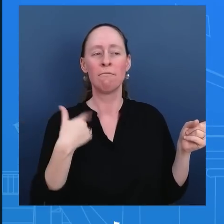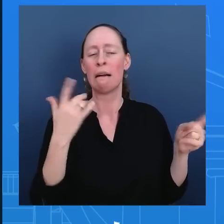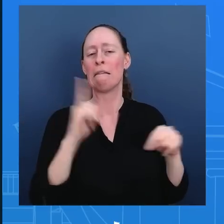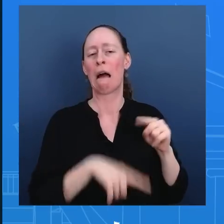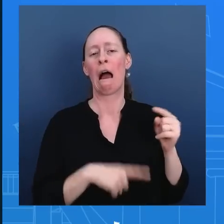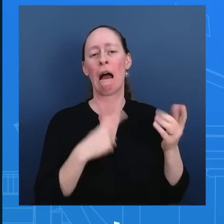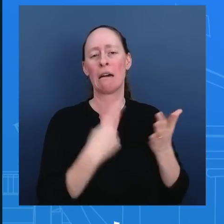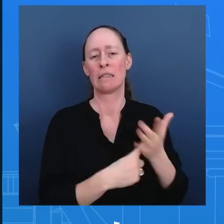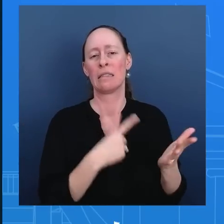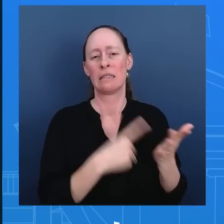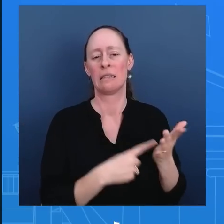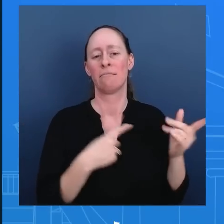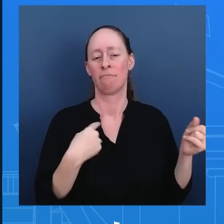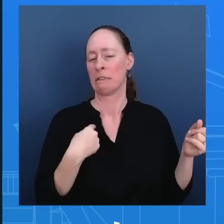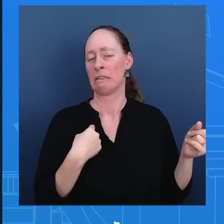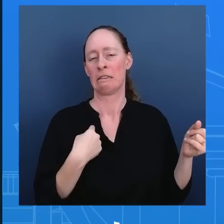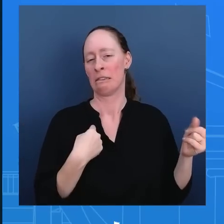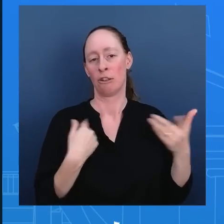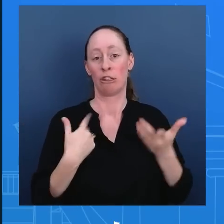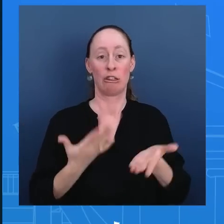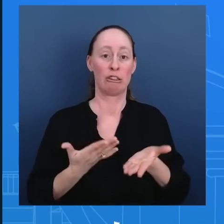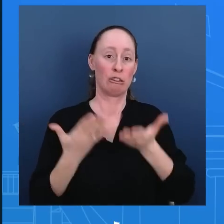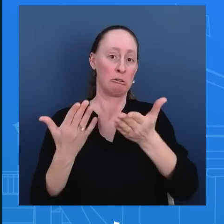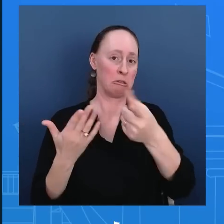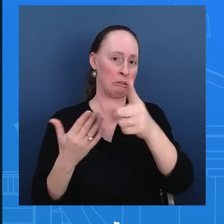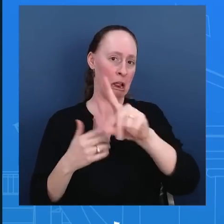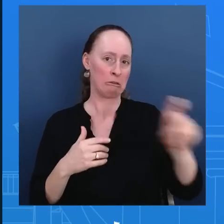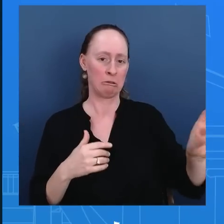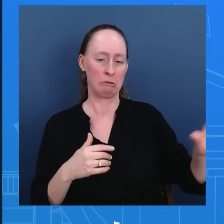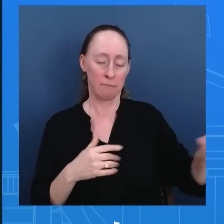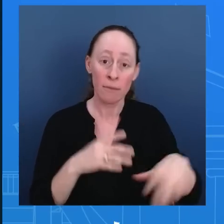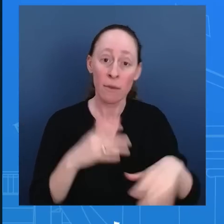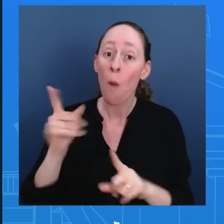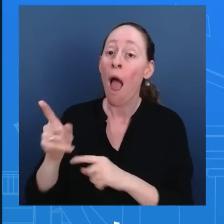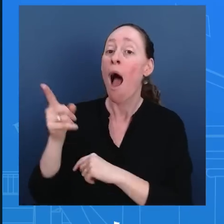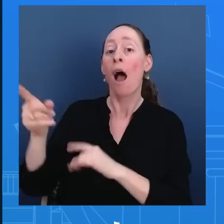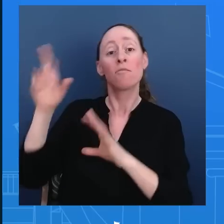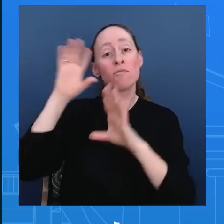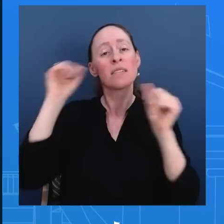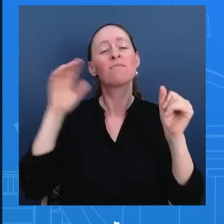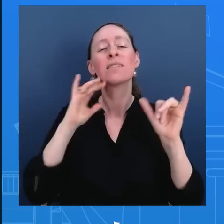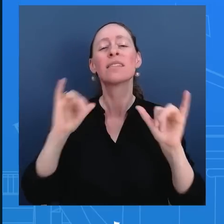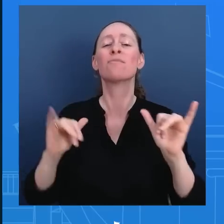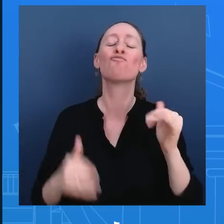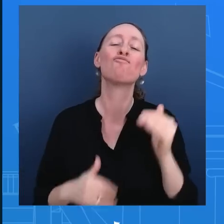The president is going to continue to go into states and have really important conversation.